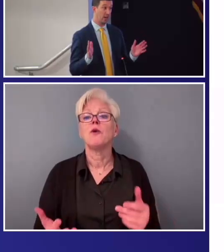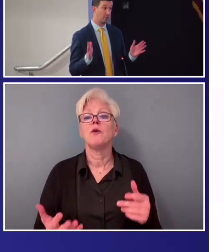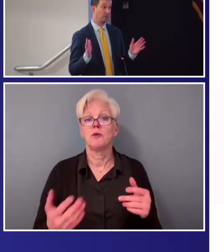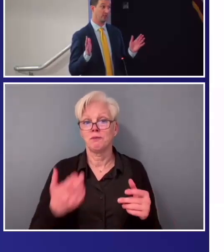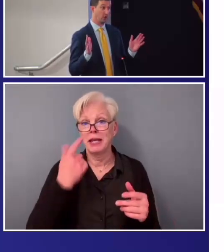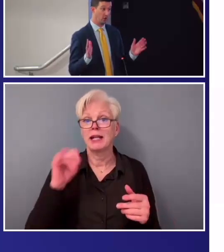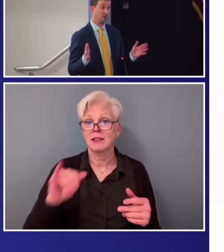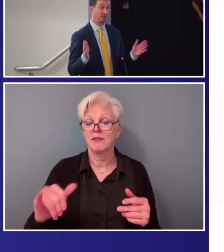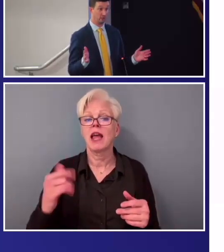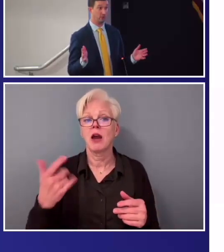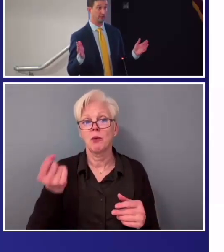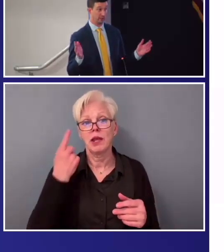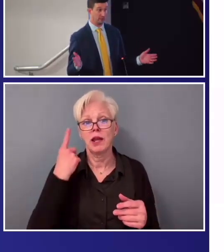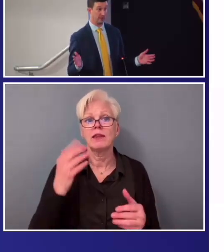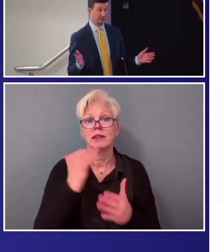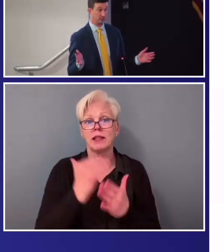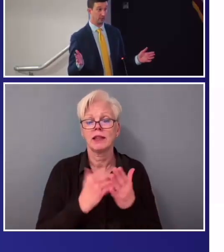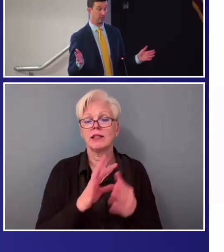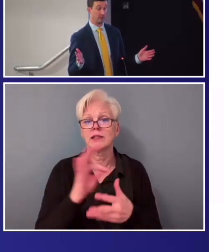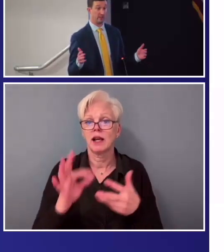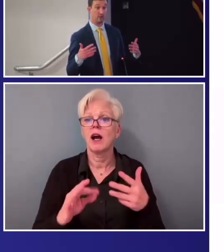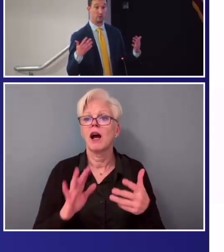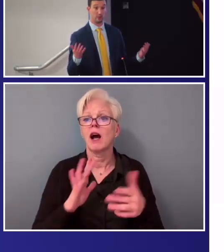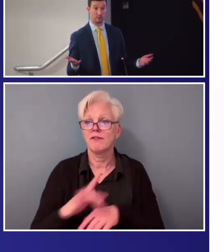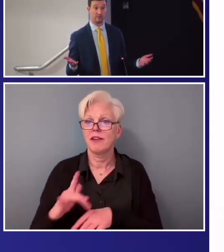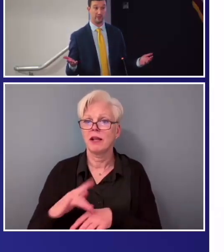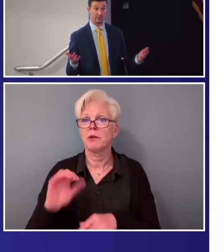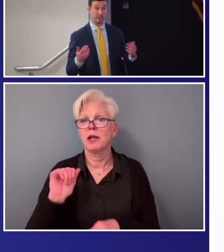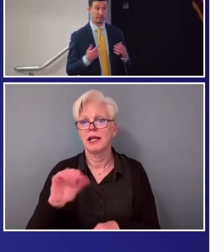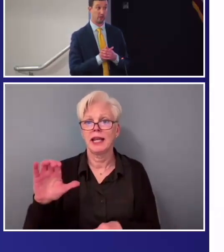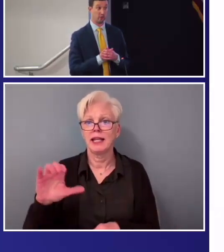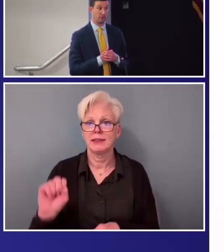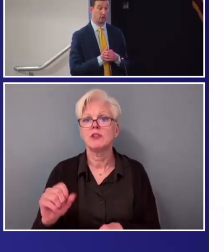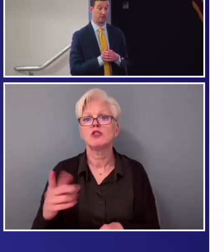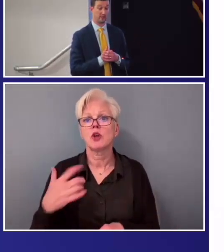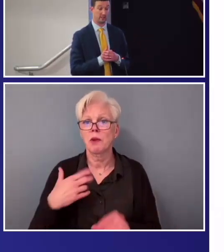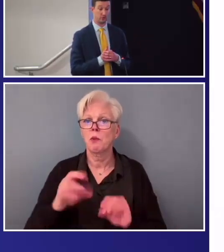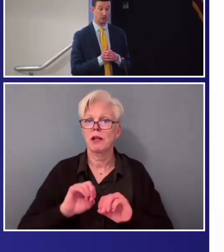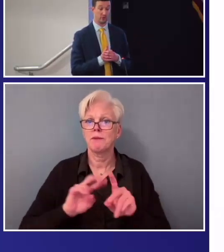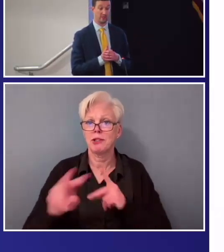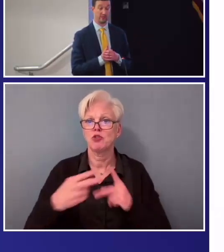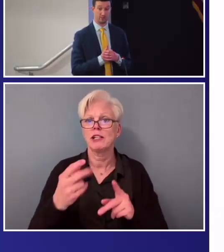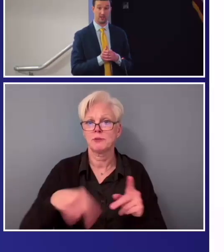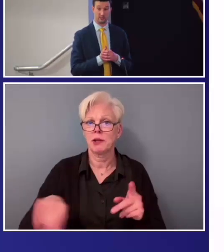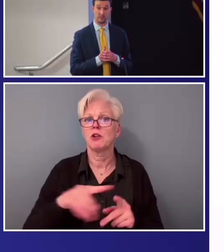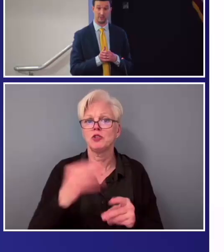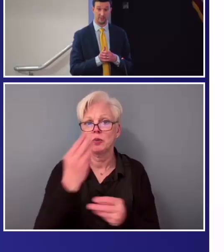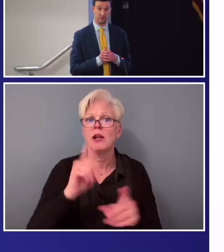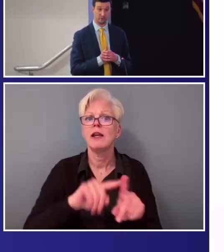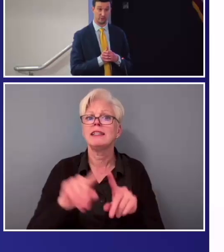options that are available in the American Community Survey, and we wanted to be very transparent with you all to let you know the different possible definitions for